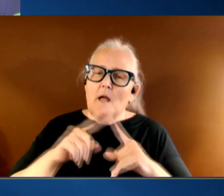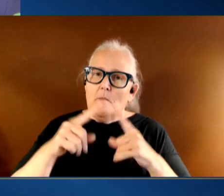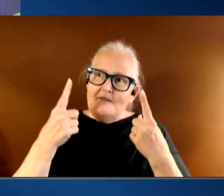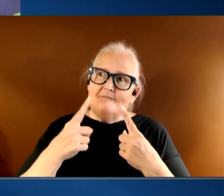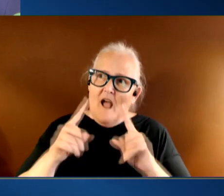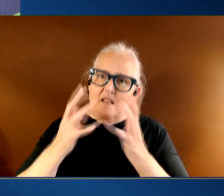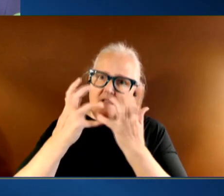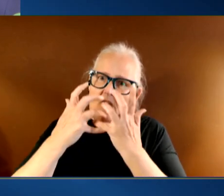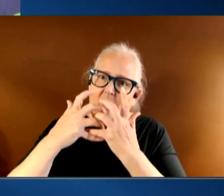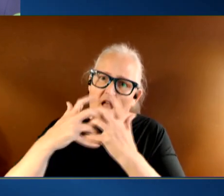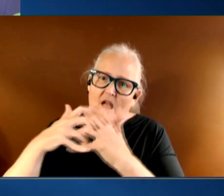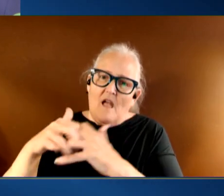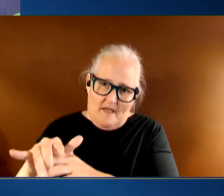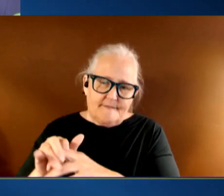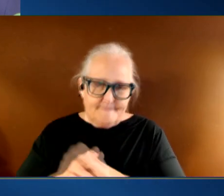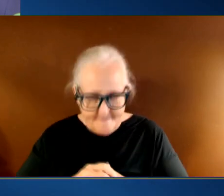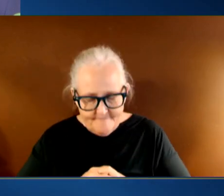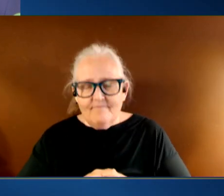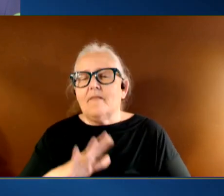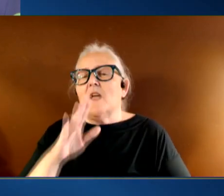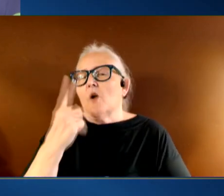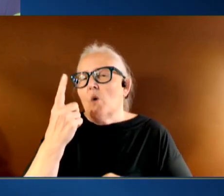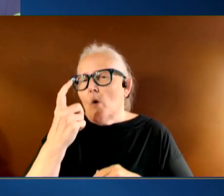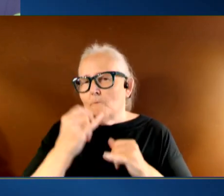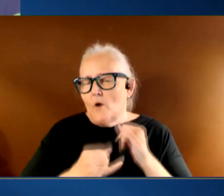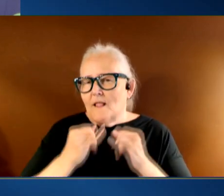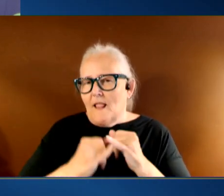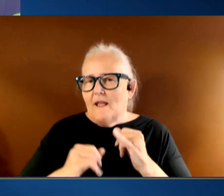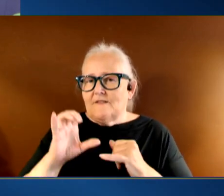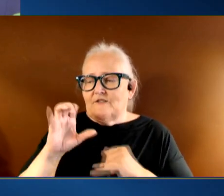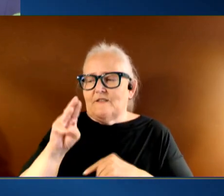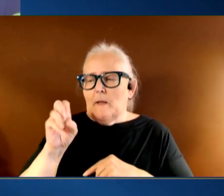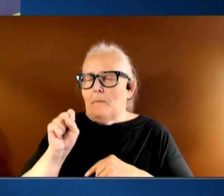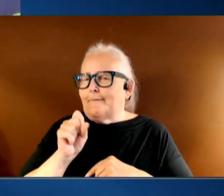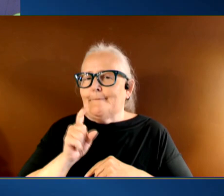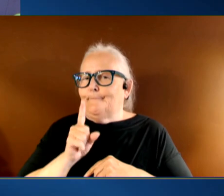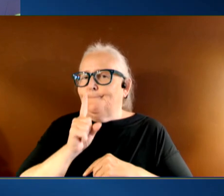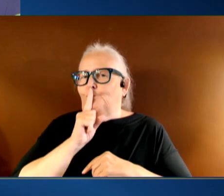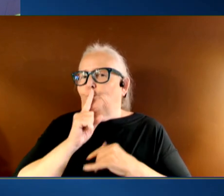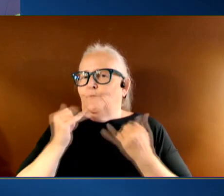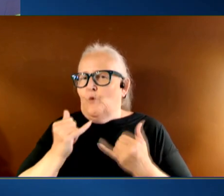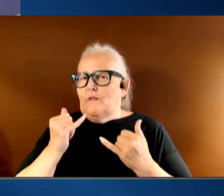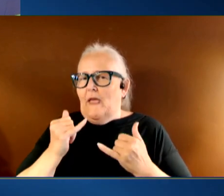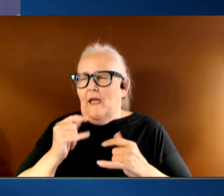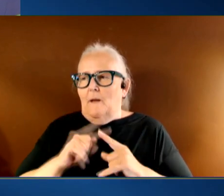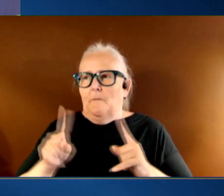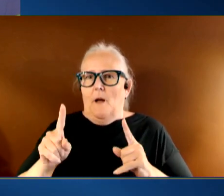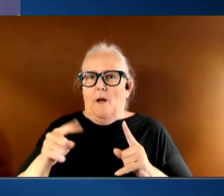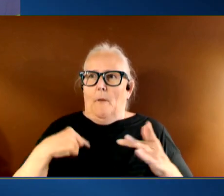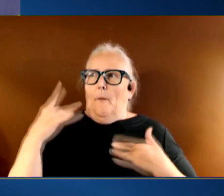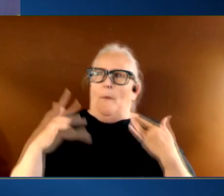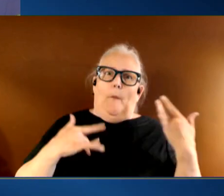One last piece that CMS did not mention today, but I'm so wildly excited about,